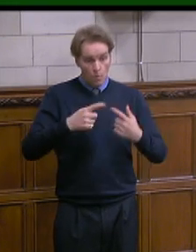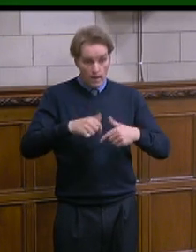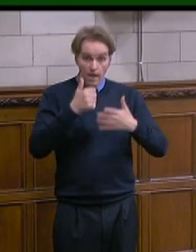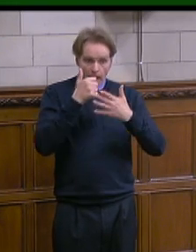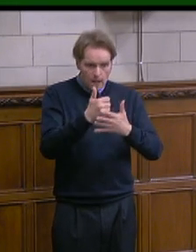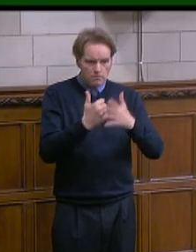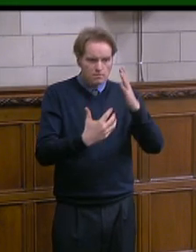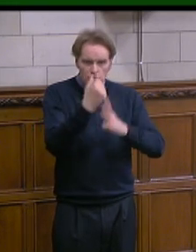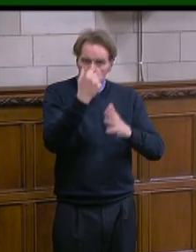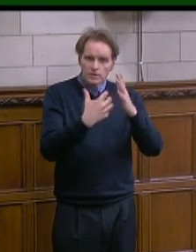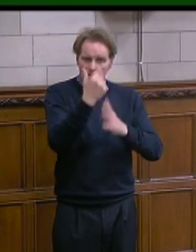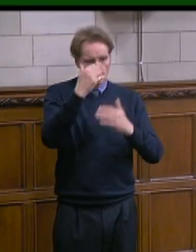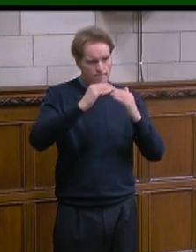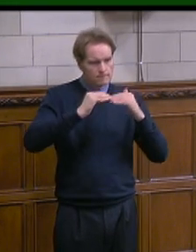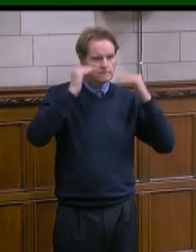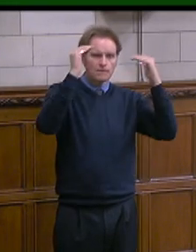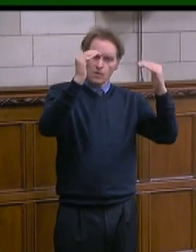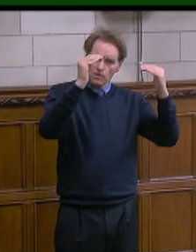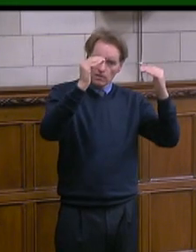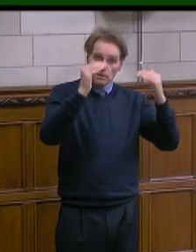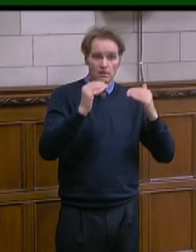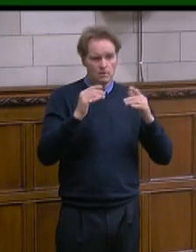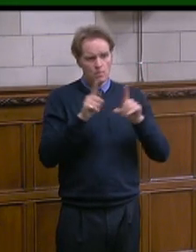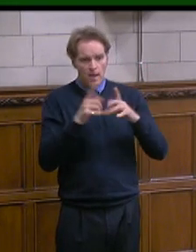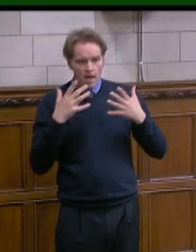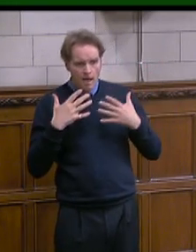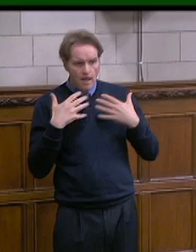their full potential, but help their mental health.